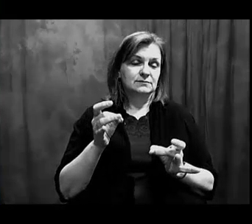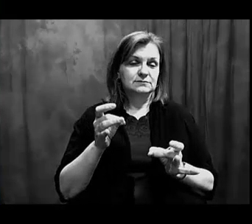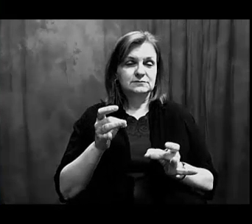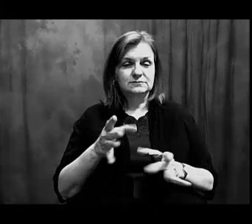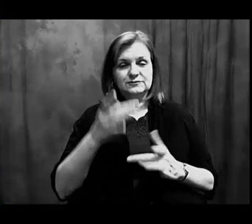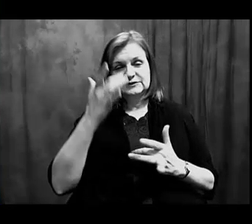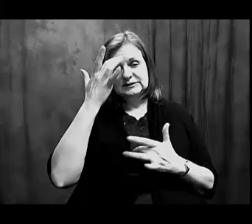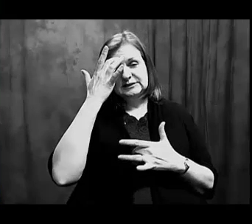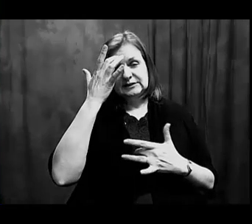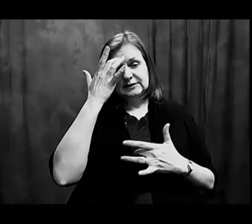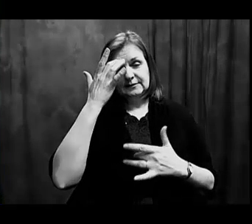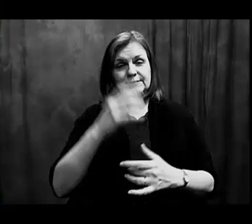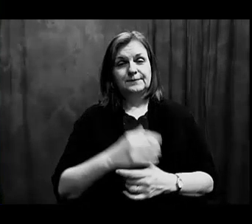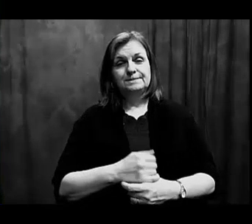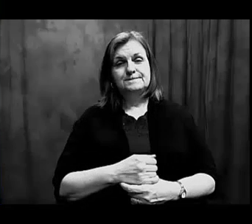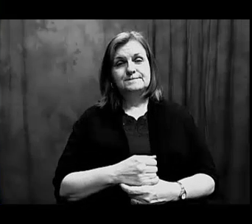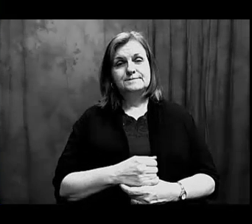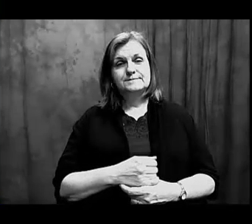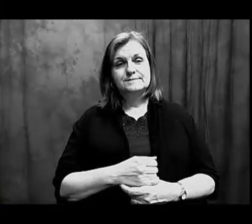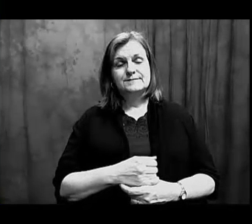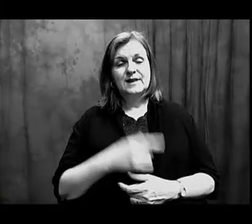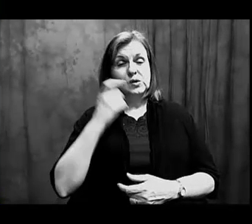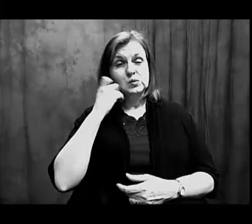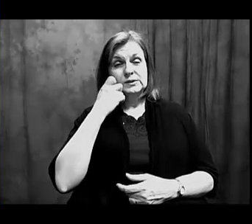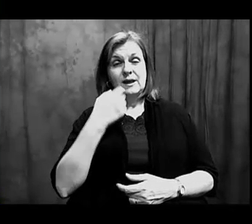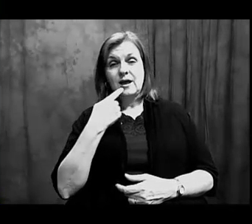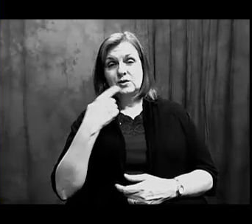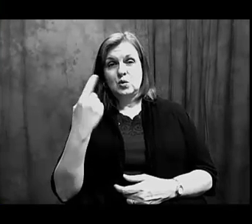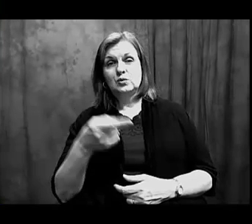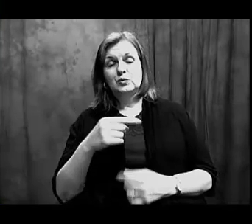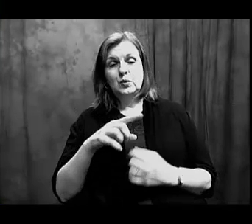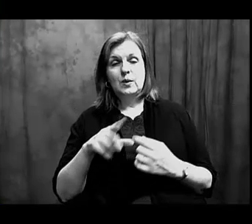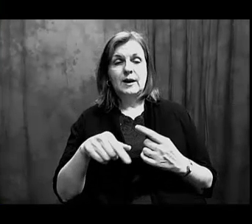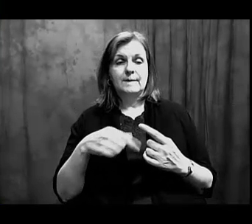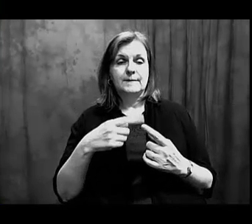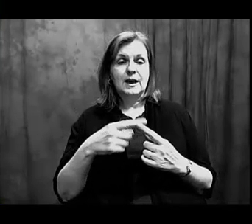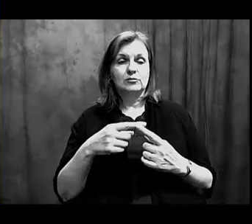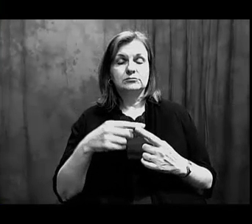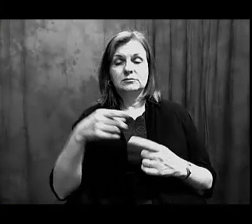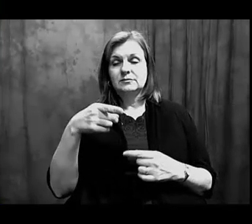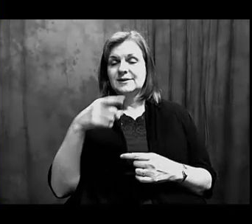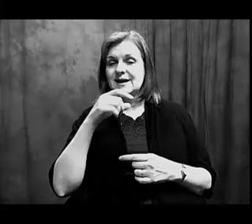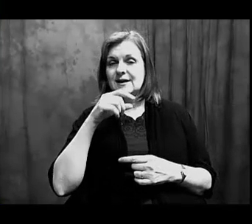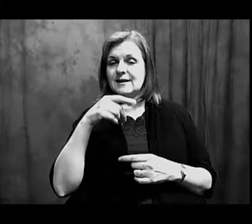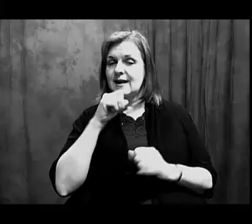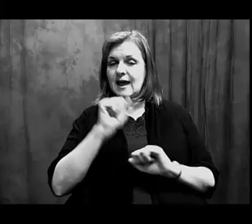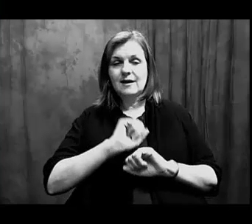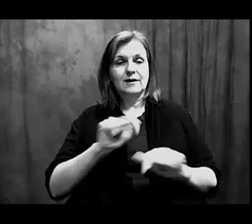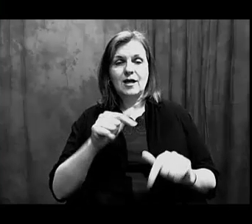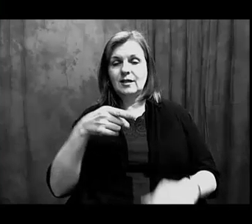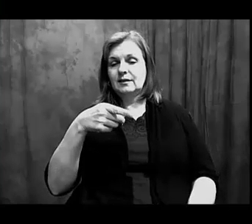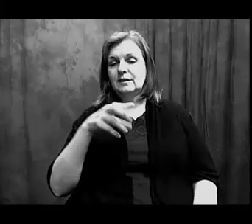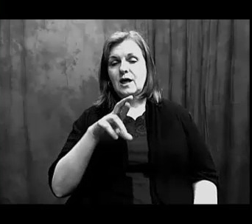and we mentioned it a minute ago with the idea that protists are not all nice!